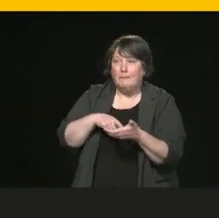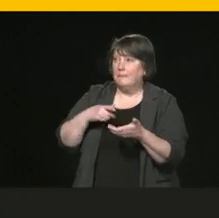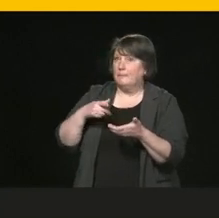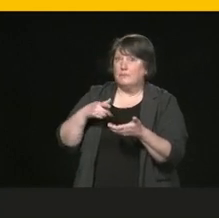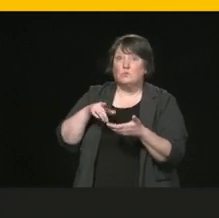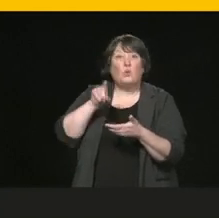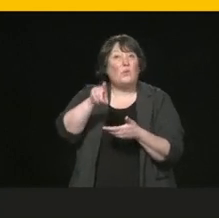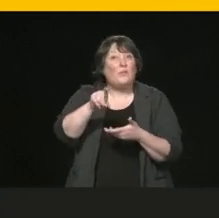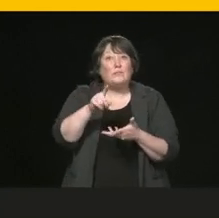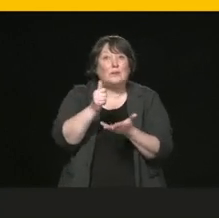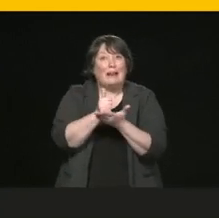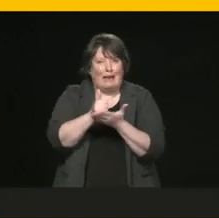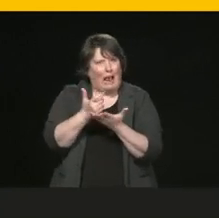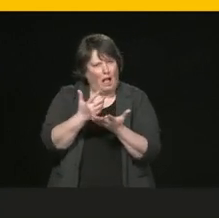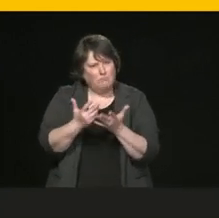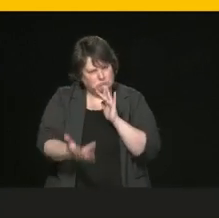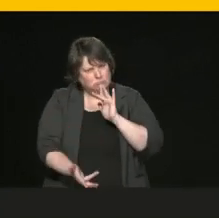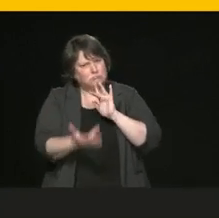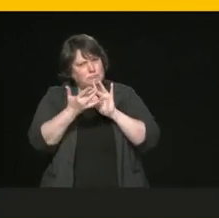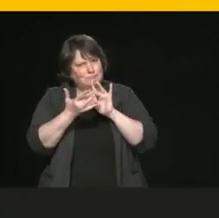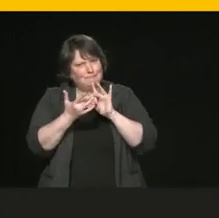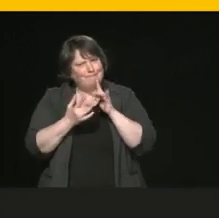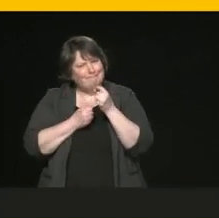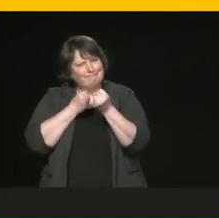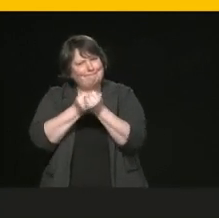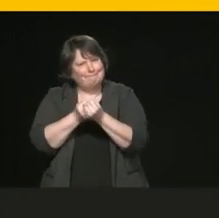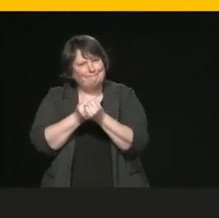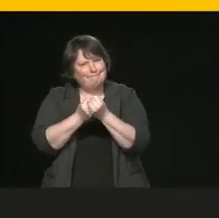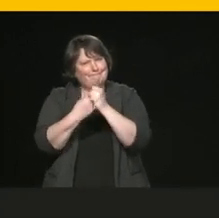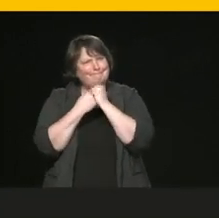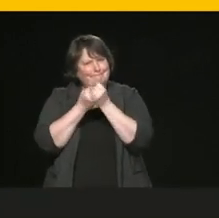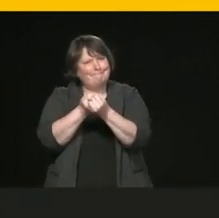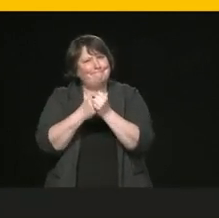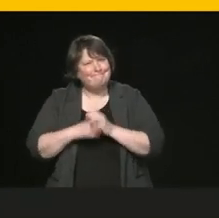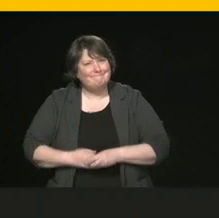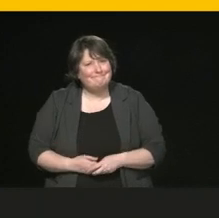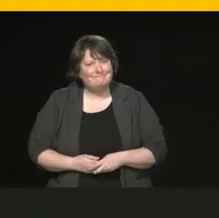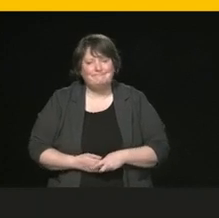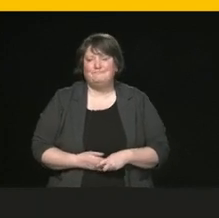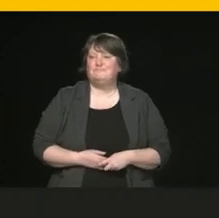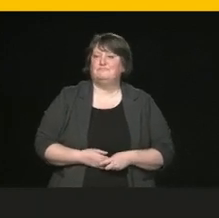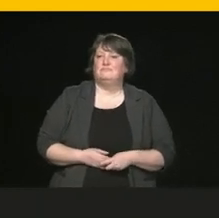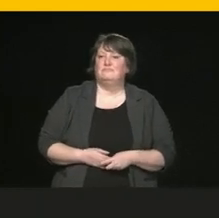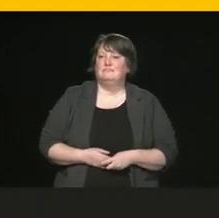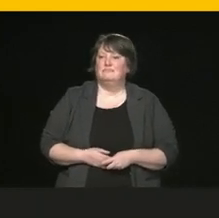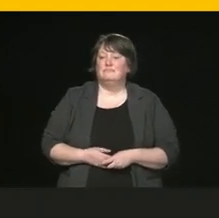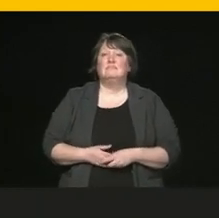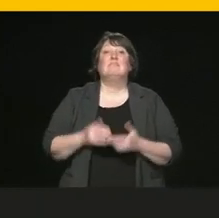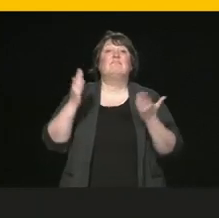SO IF YOU NEED TO, PLEASE REACH OUT.